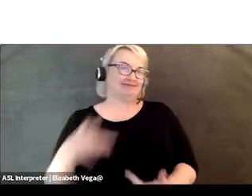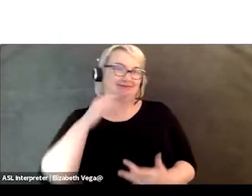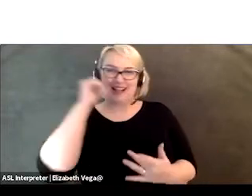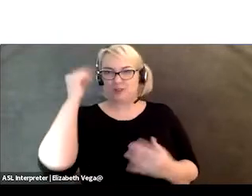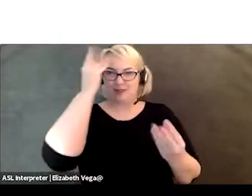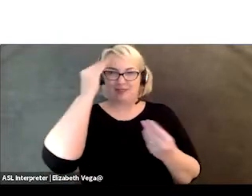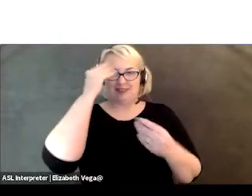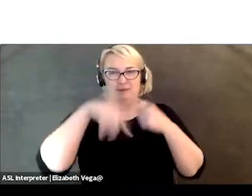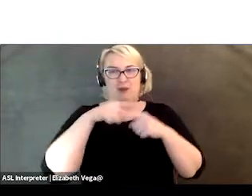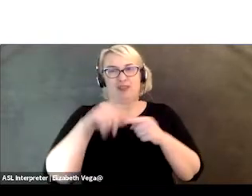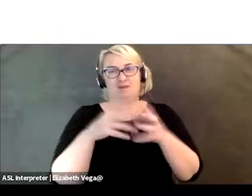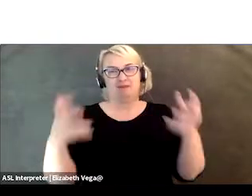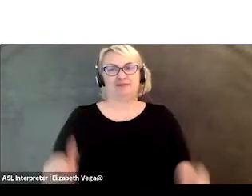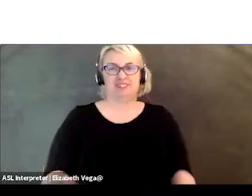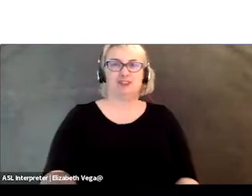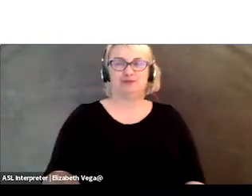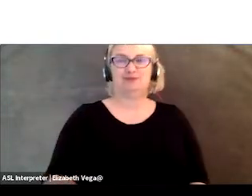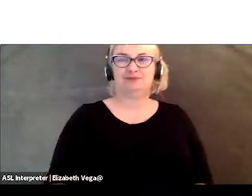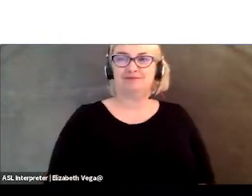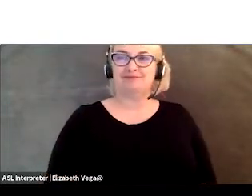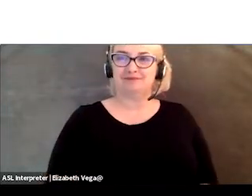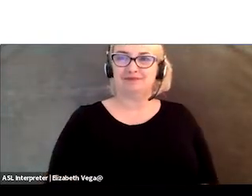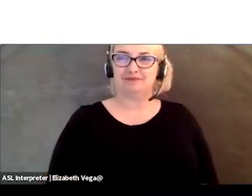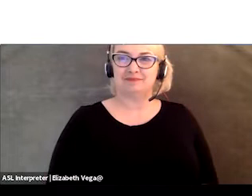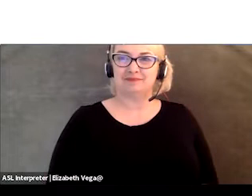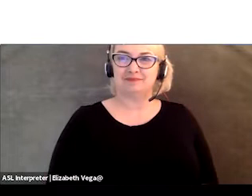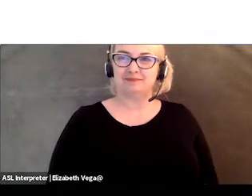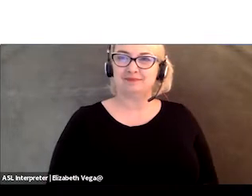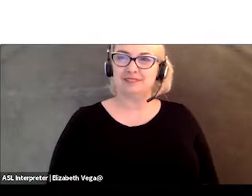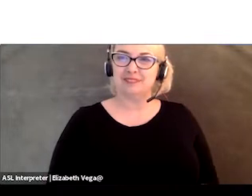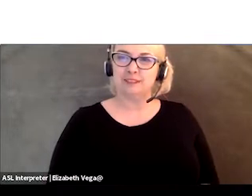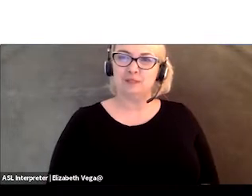Dusty Levenberg: Right. Very different size of user base as well.